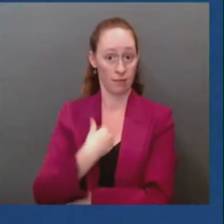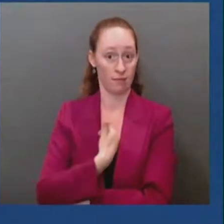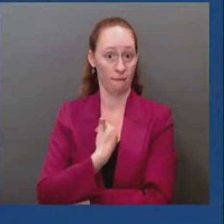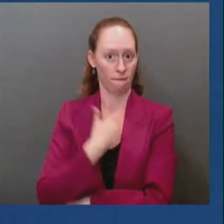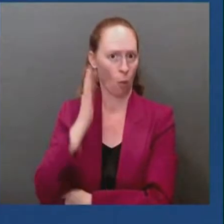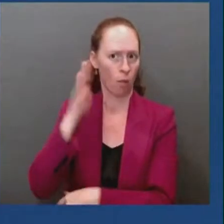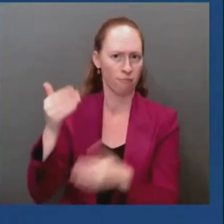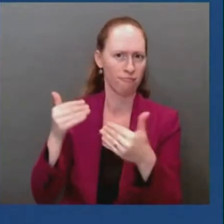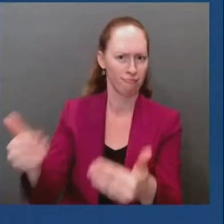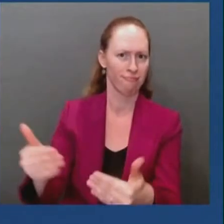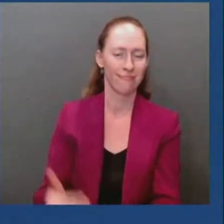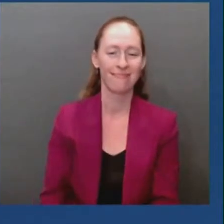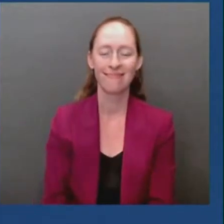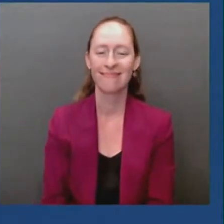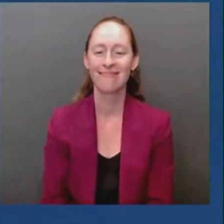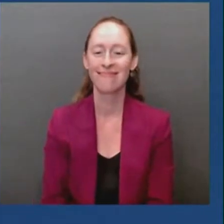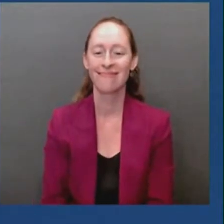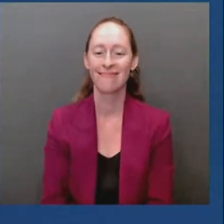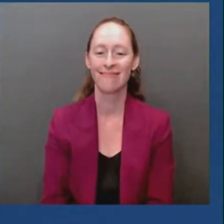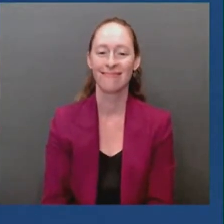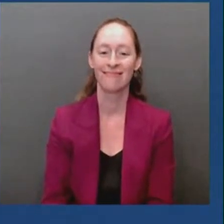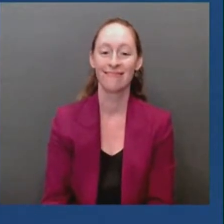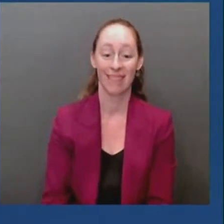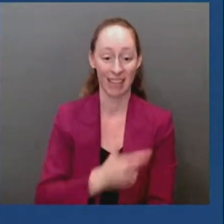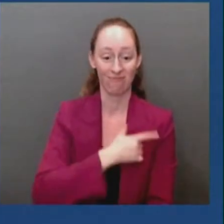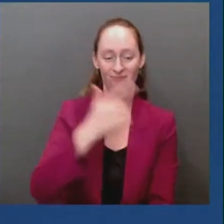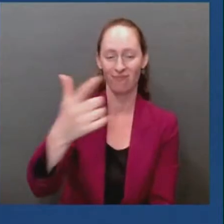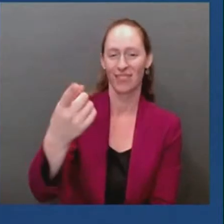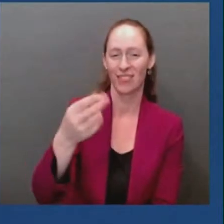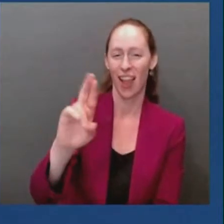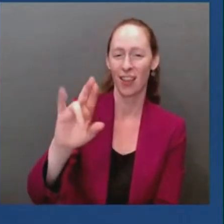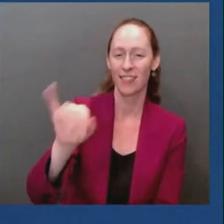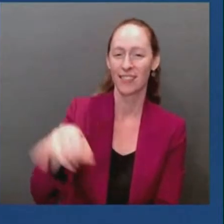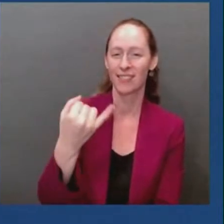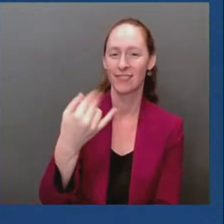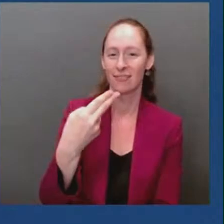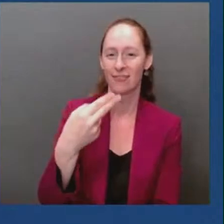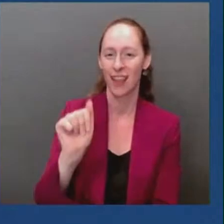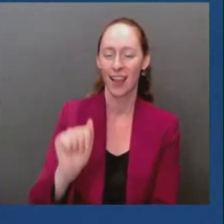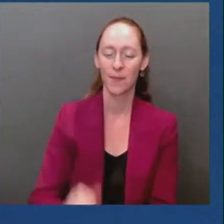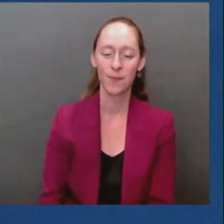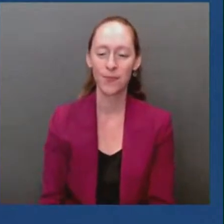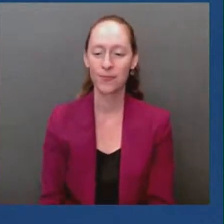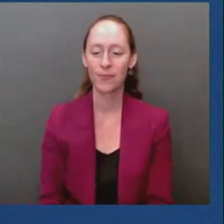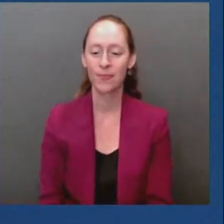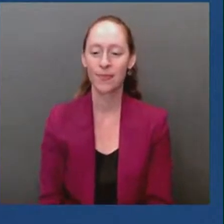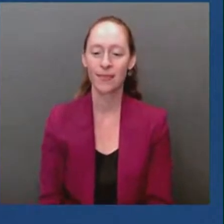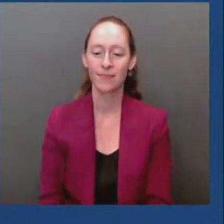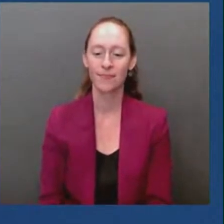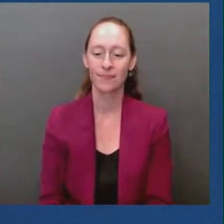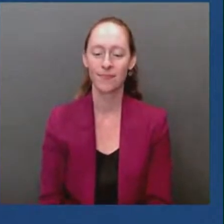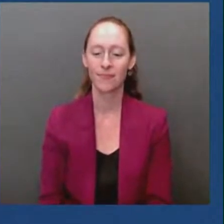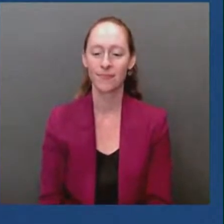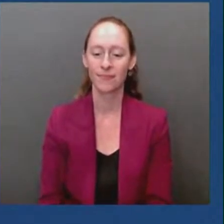I CERTAINLY WILL DO SO. BACK TO YOU, DR. JHA .